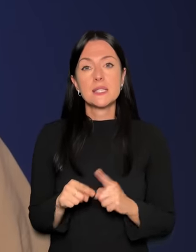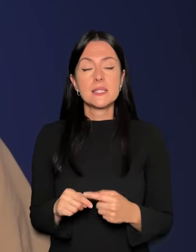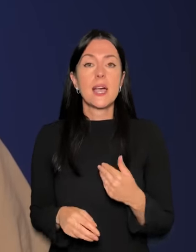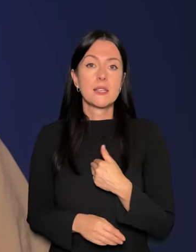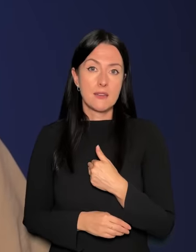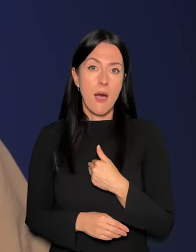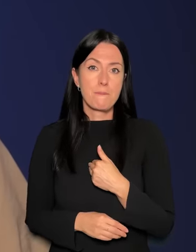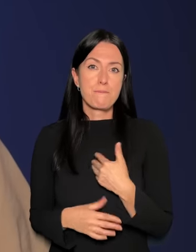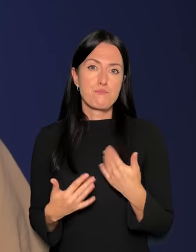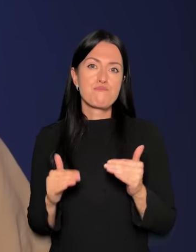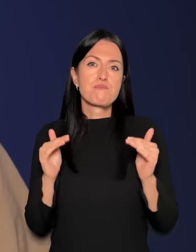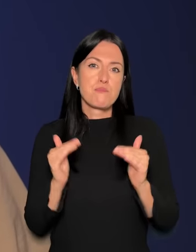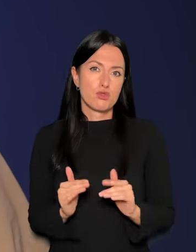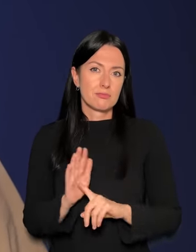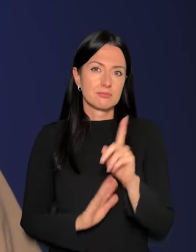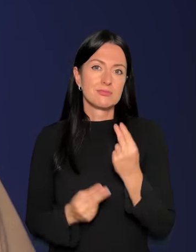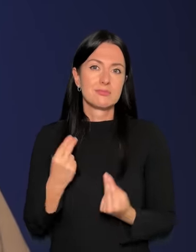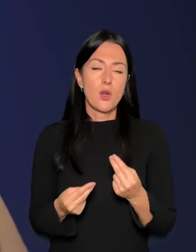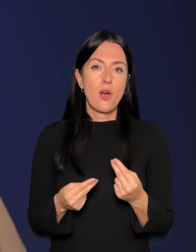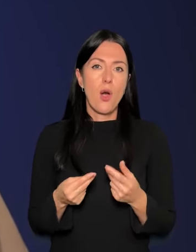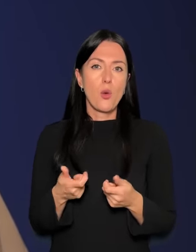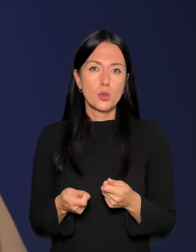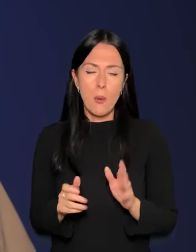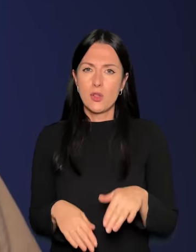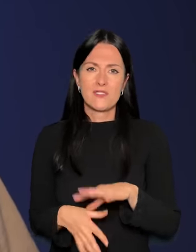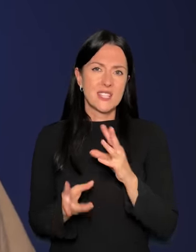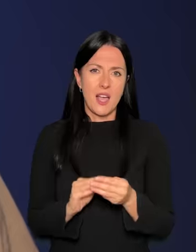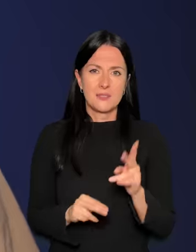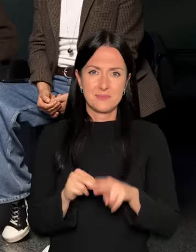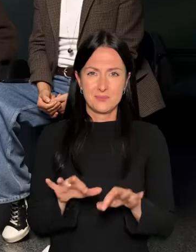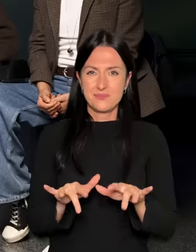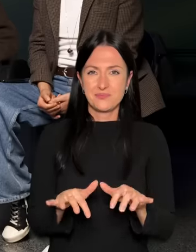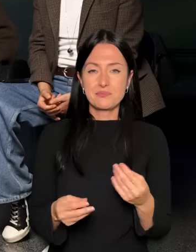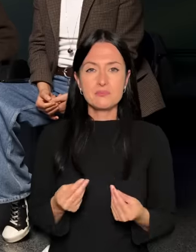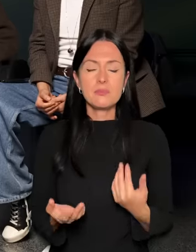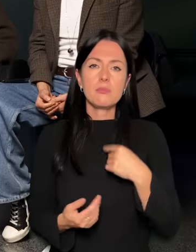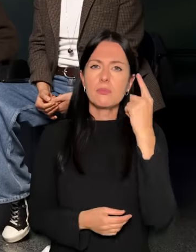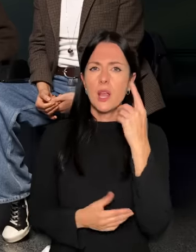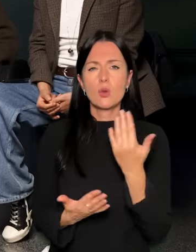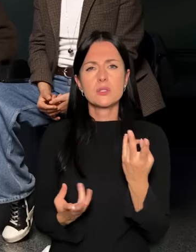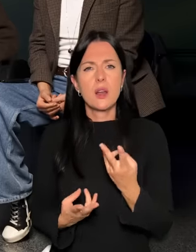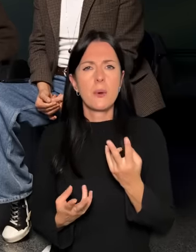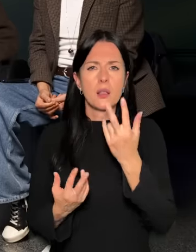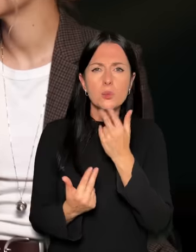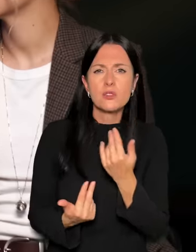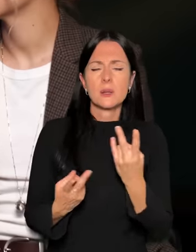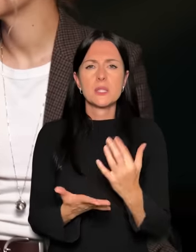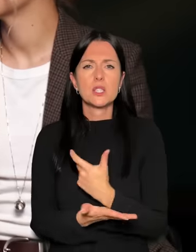I've played fewer computer games. Then I stopped playing them altogether. Initially, I thought of adapting,